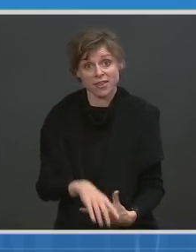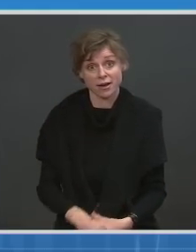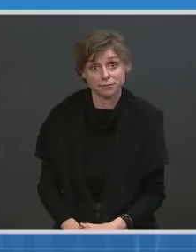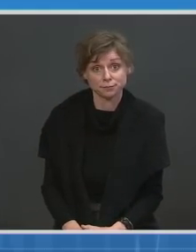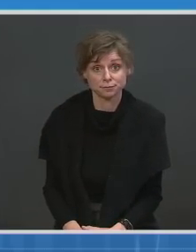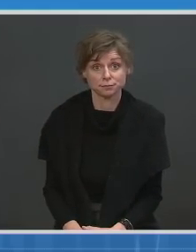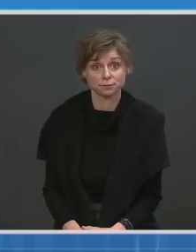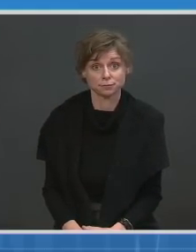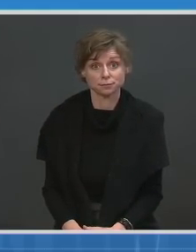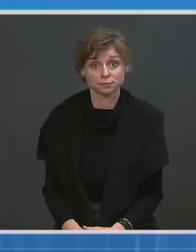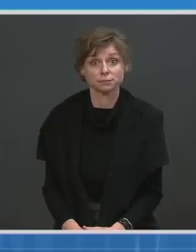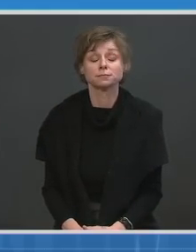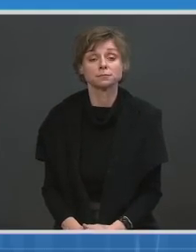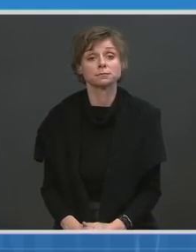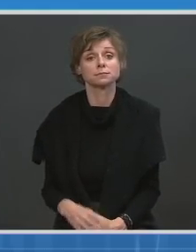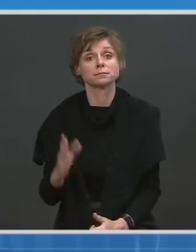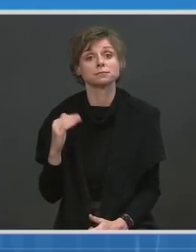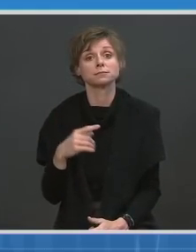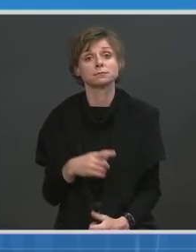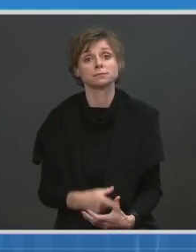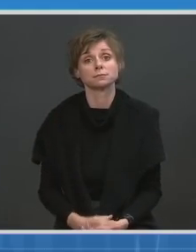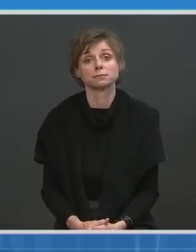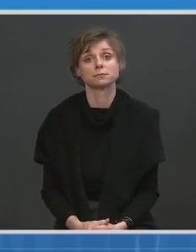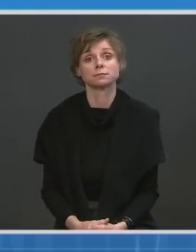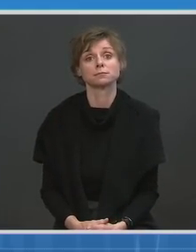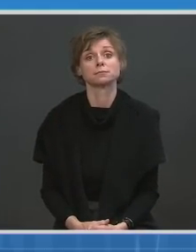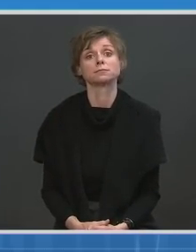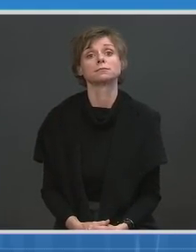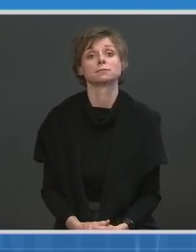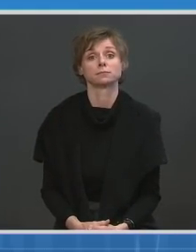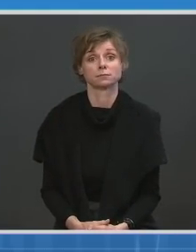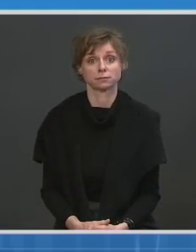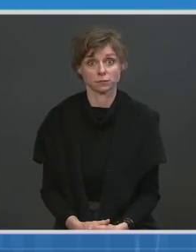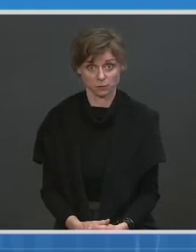Mr. Zients: Next question. Moderator: Next we'll go to Kristen Welker at NBC.